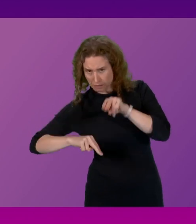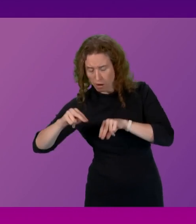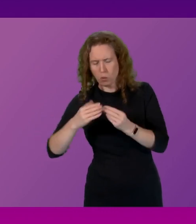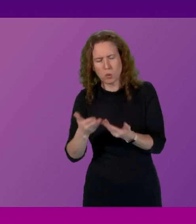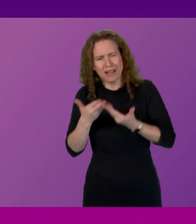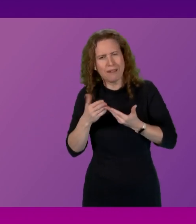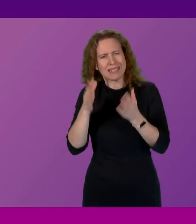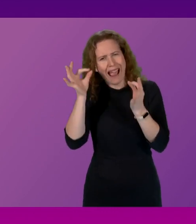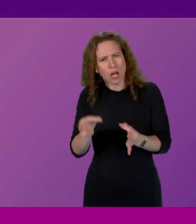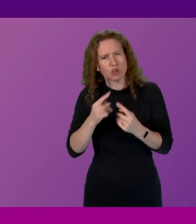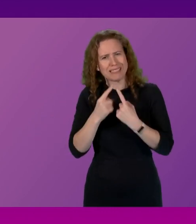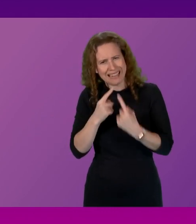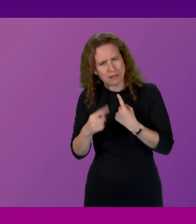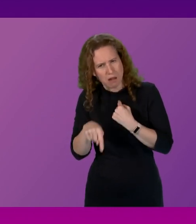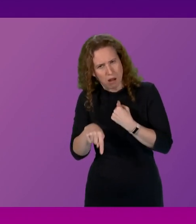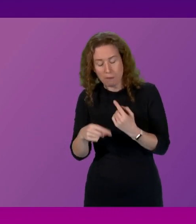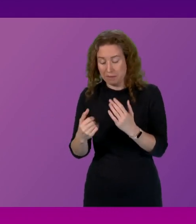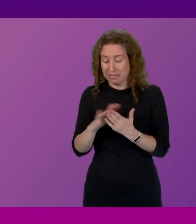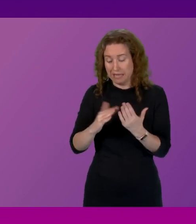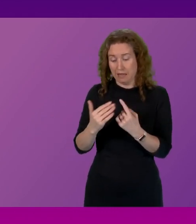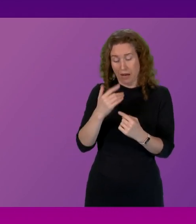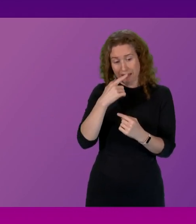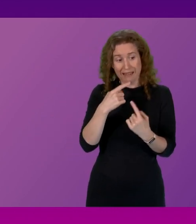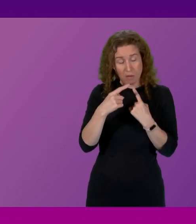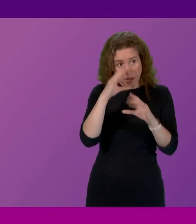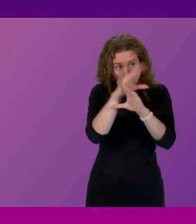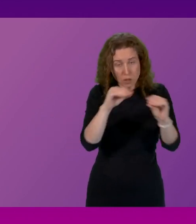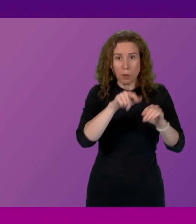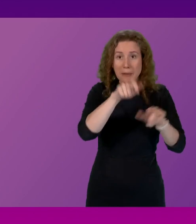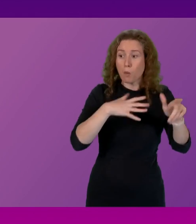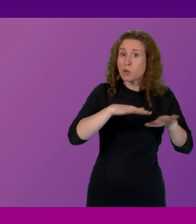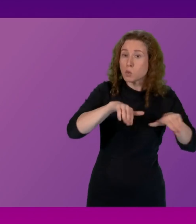Those actions will help to inform bathers and support SEPA and Scottish Water’s work